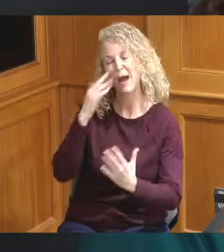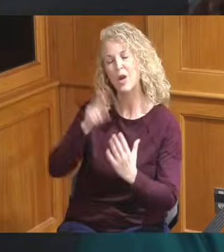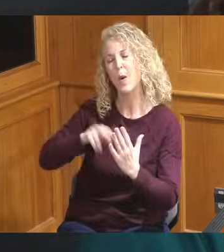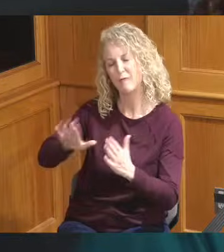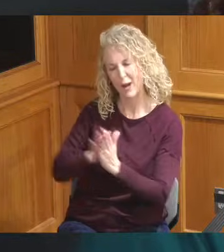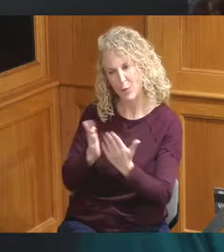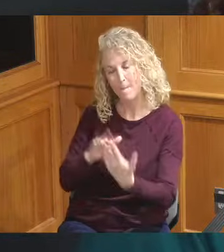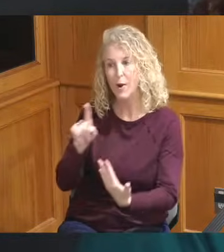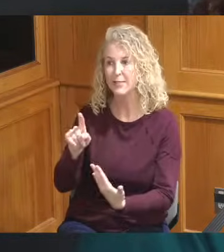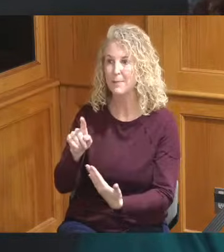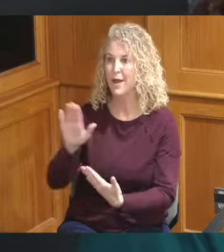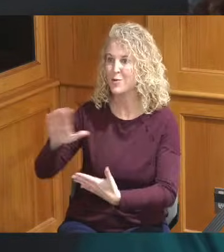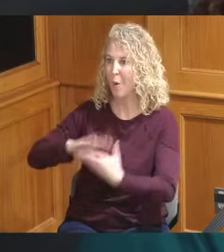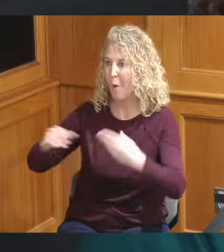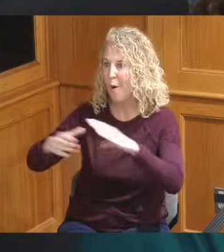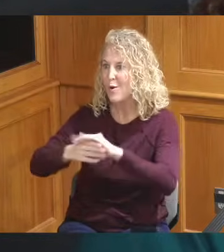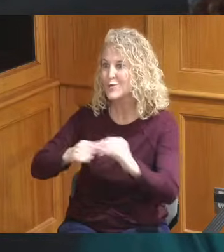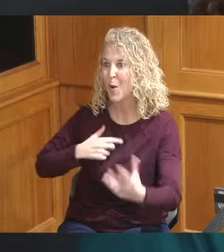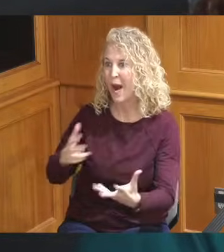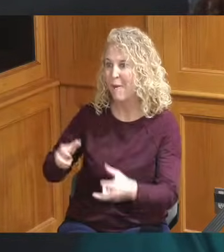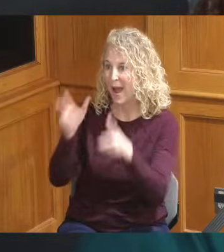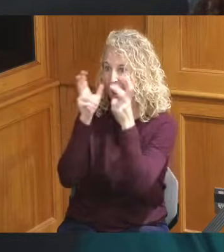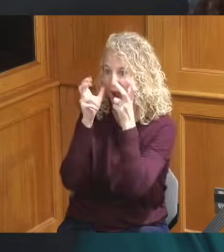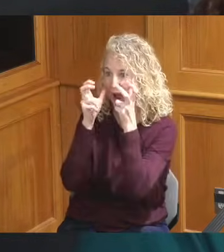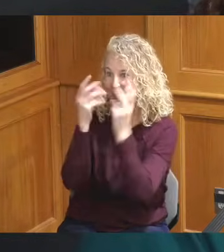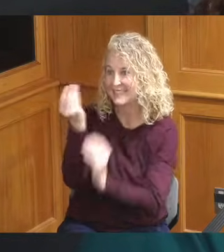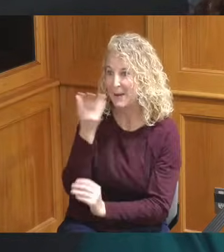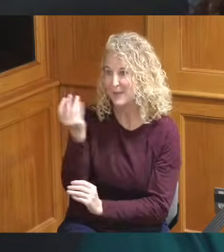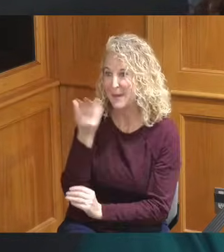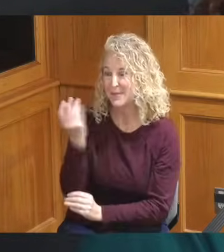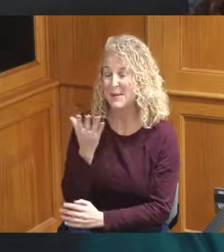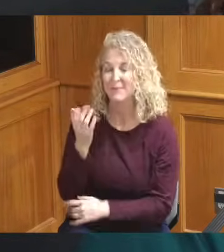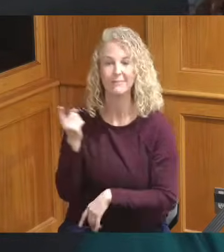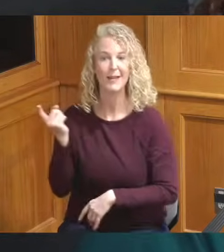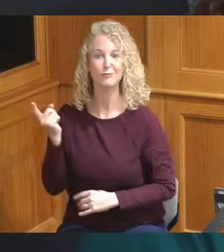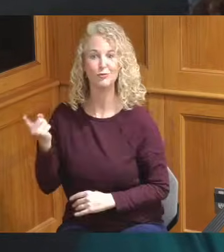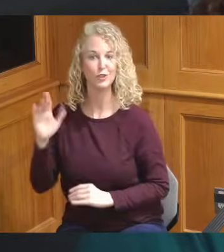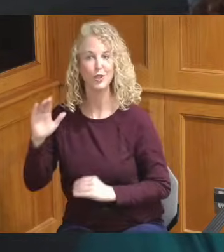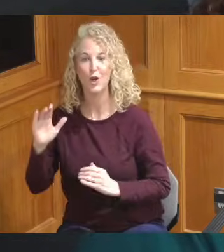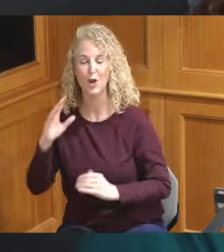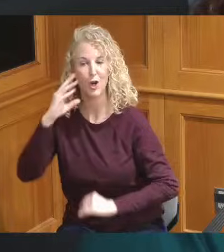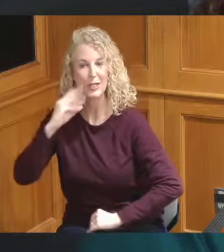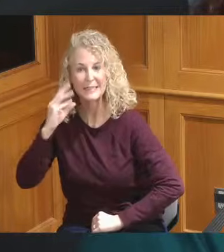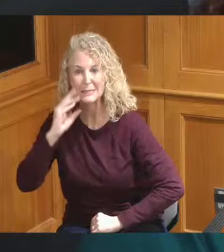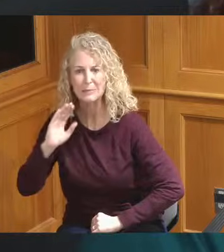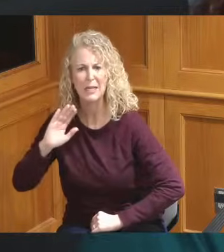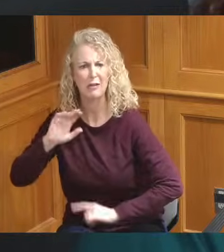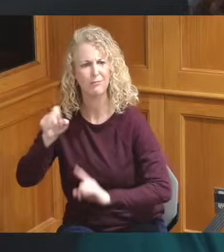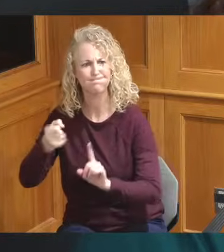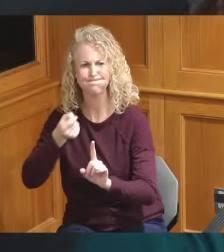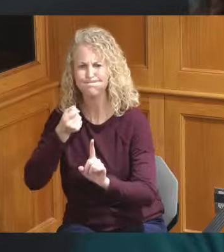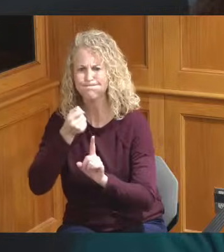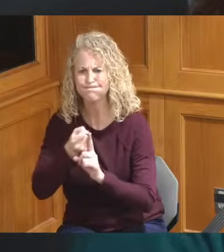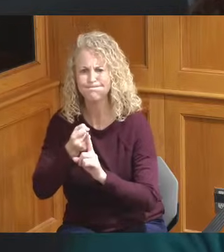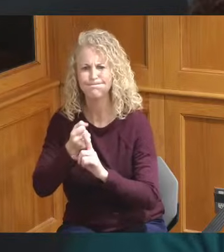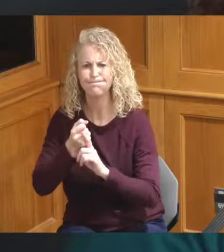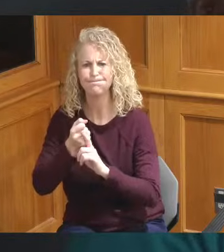but to hear the real stories and to have someone who's had that type of magnitude and I also just